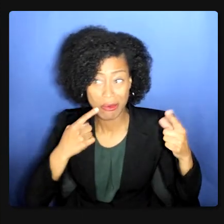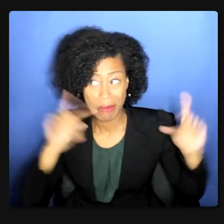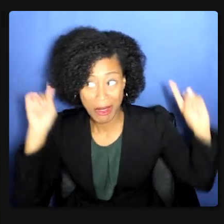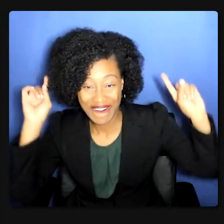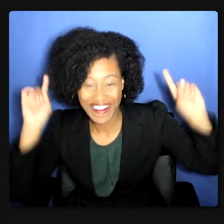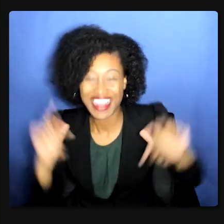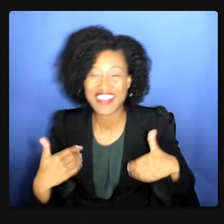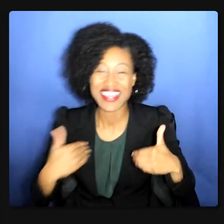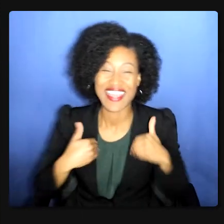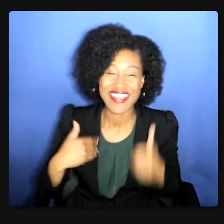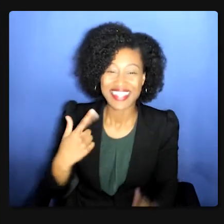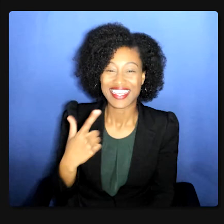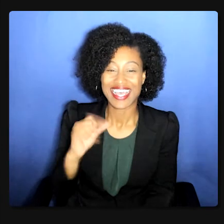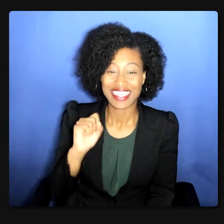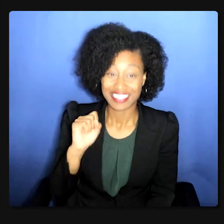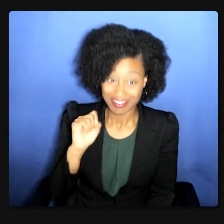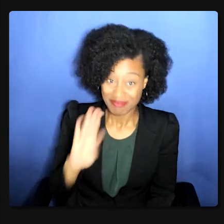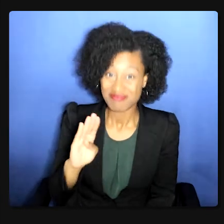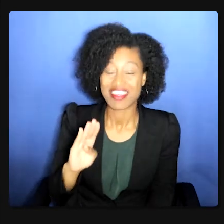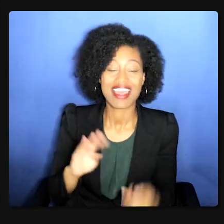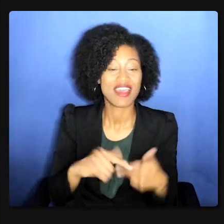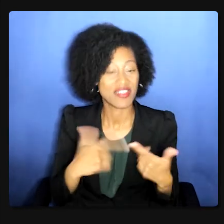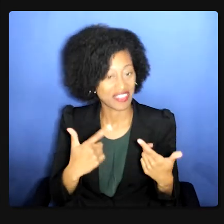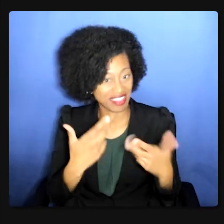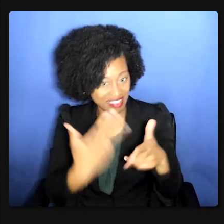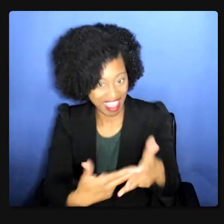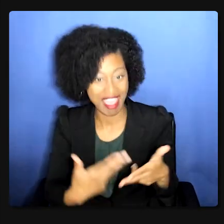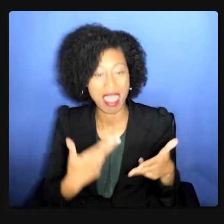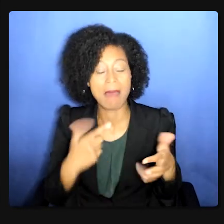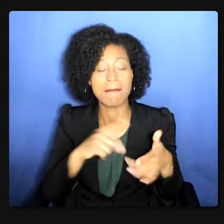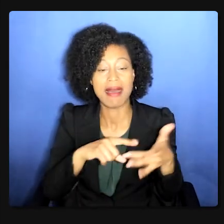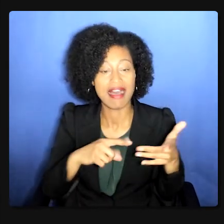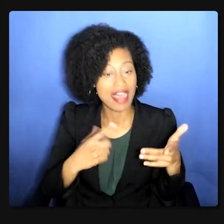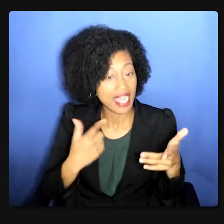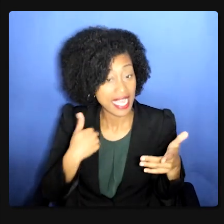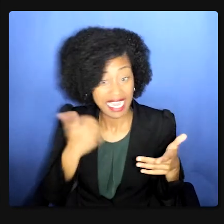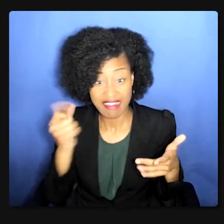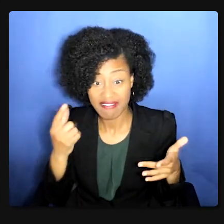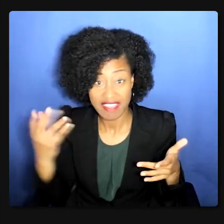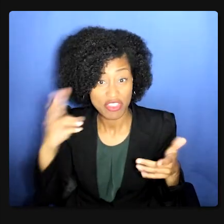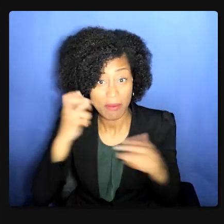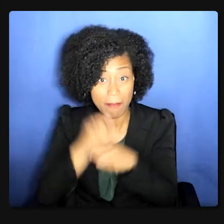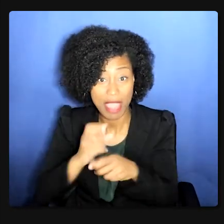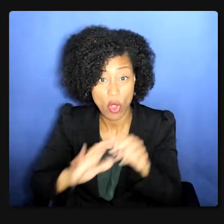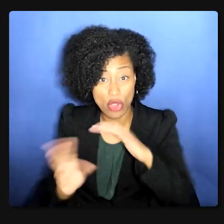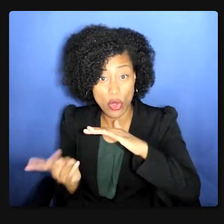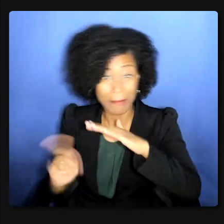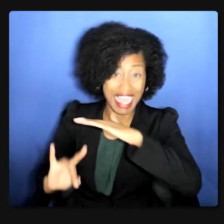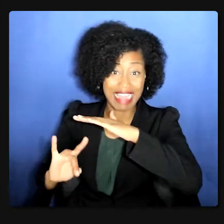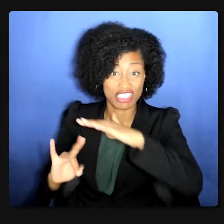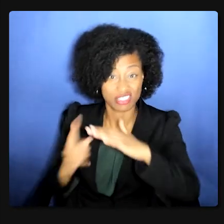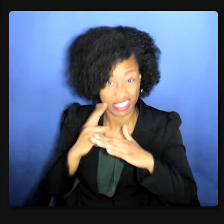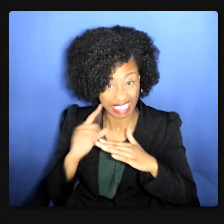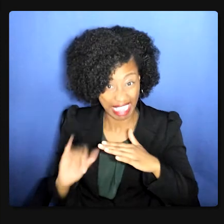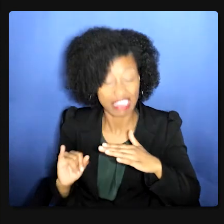So we have a game server build, the kind and the name. Pretty standard attributes for anything you create on Kubernetes.